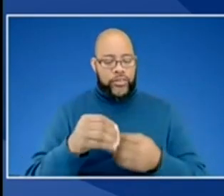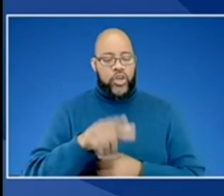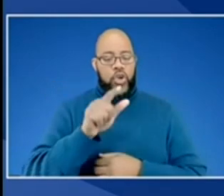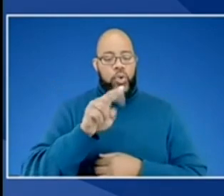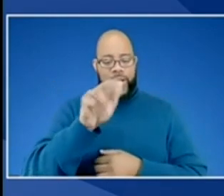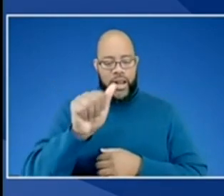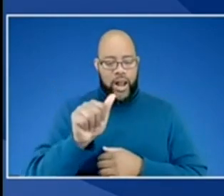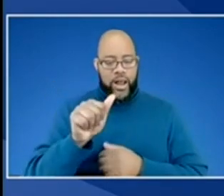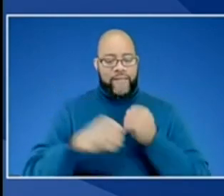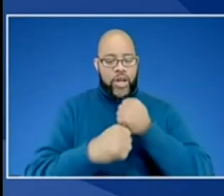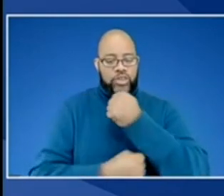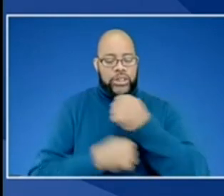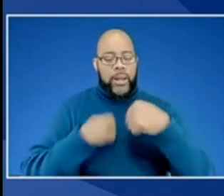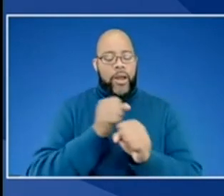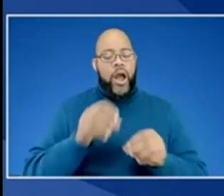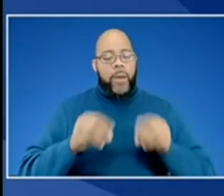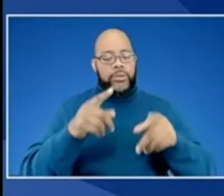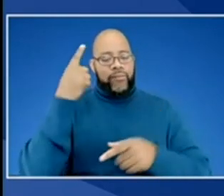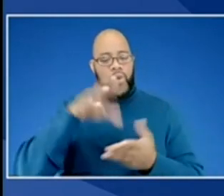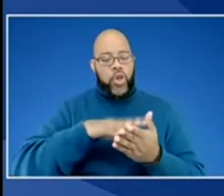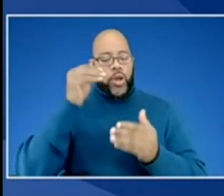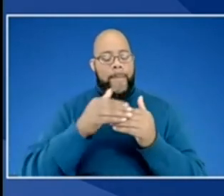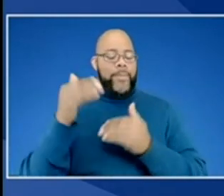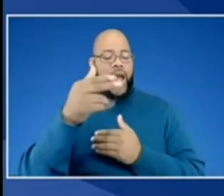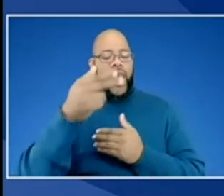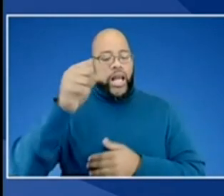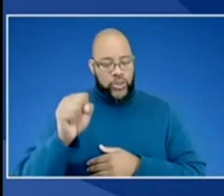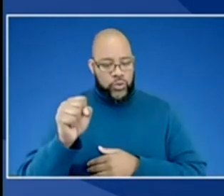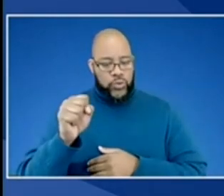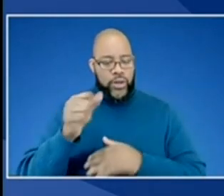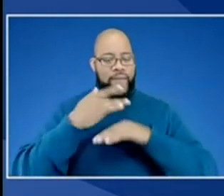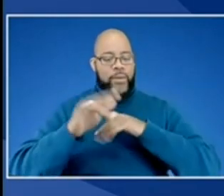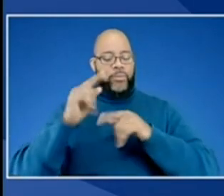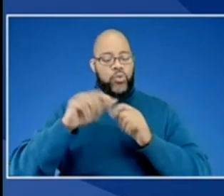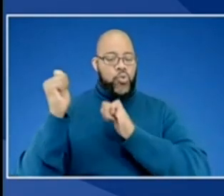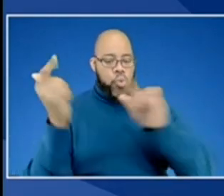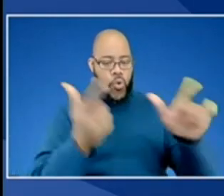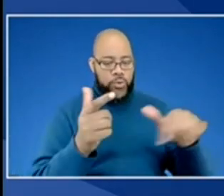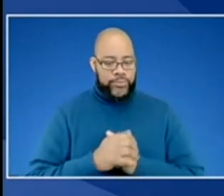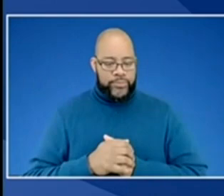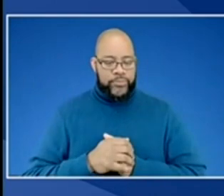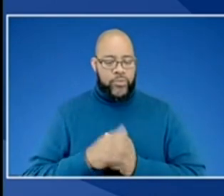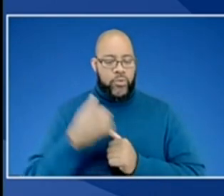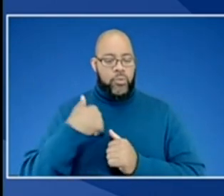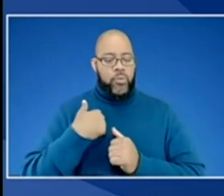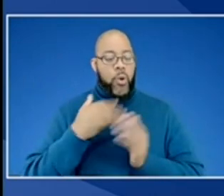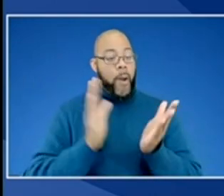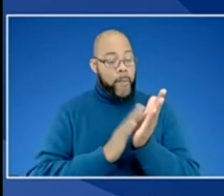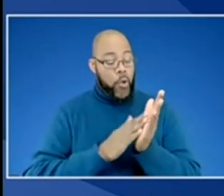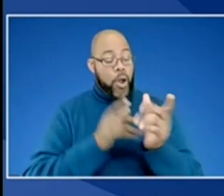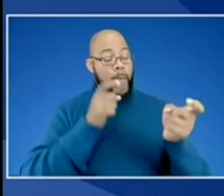to making opportunities for learning beyond high school available to all. We applaud the administration's work in